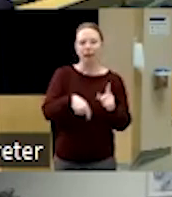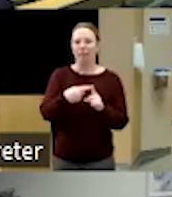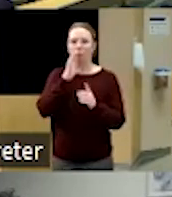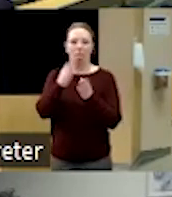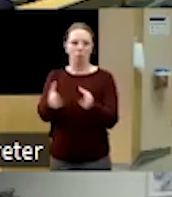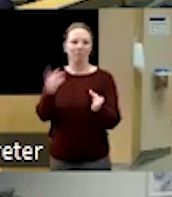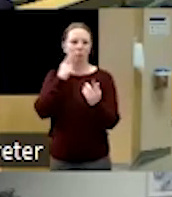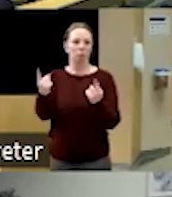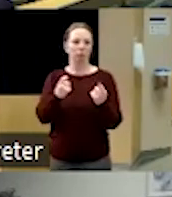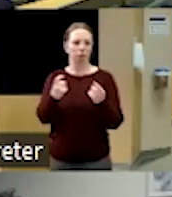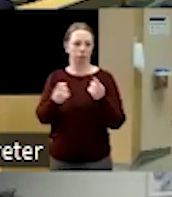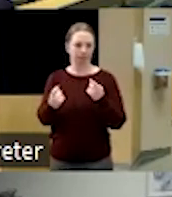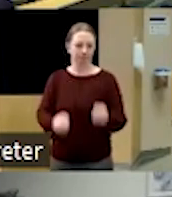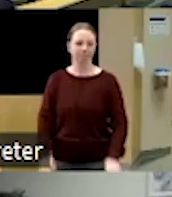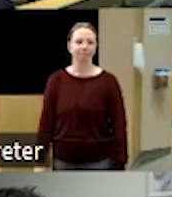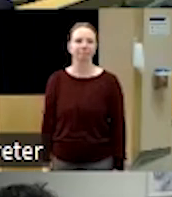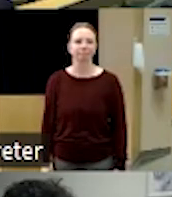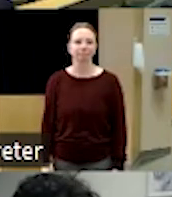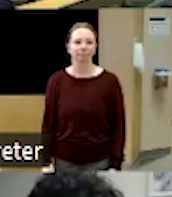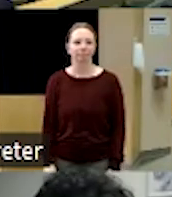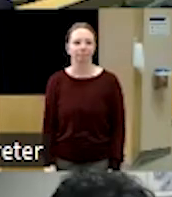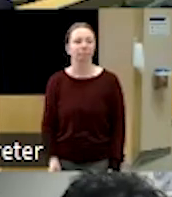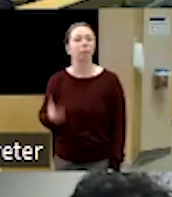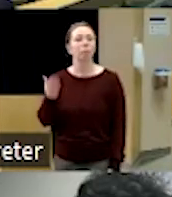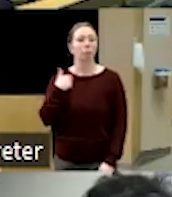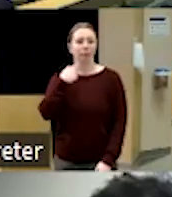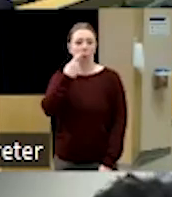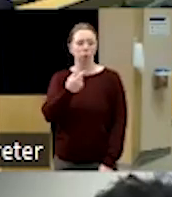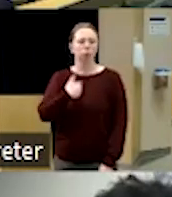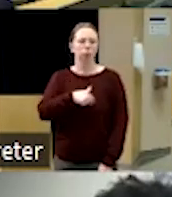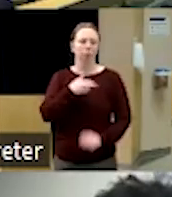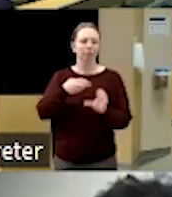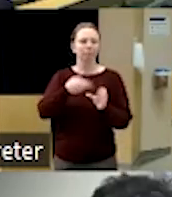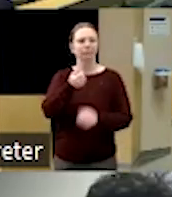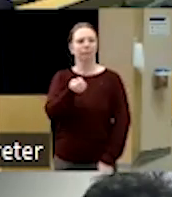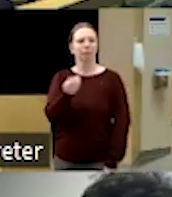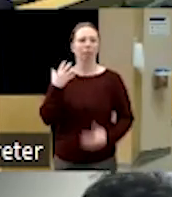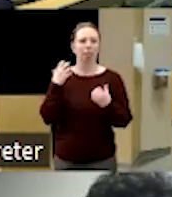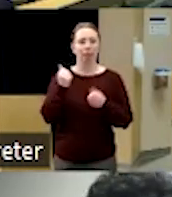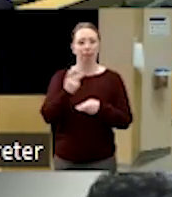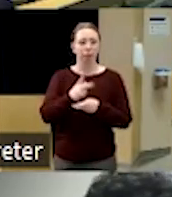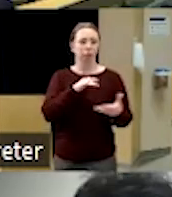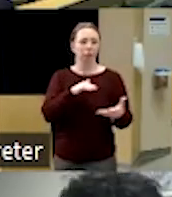I told you before that we are participating in several Health Care studies um to sort of extend